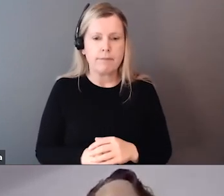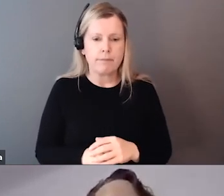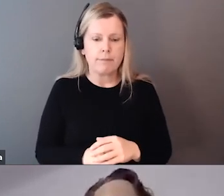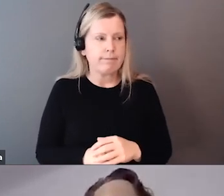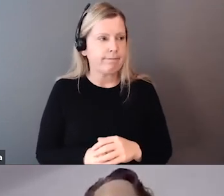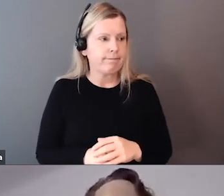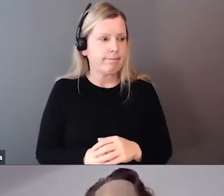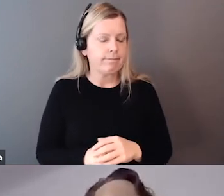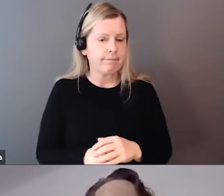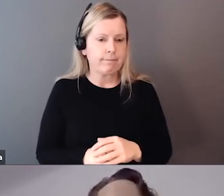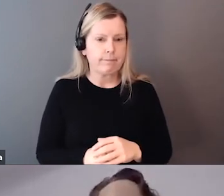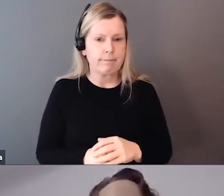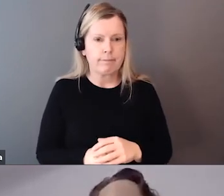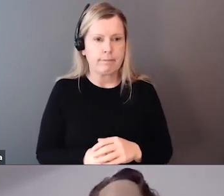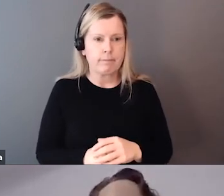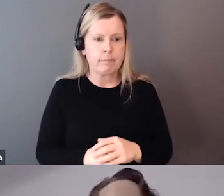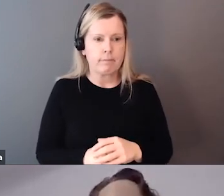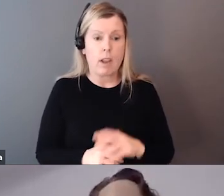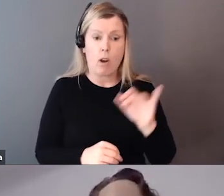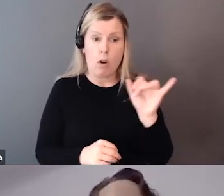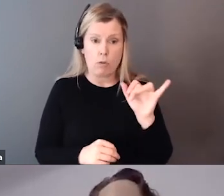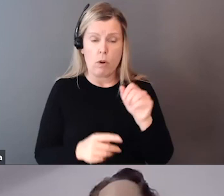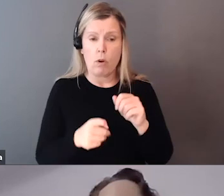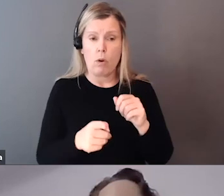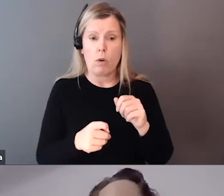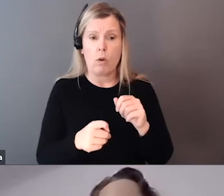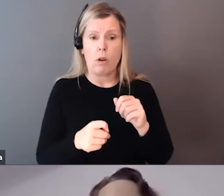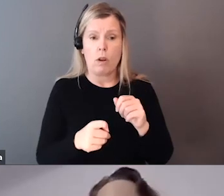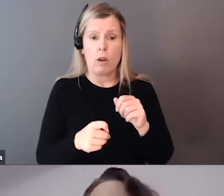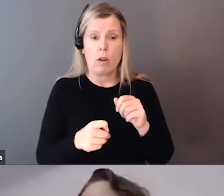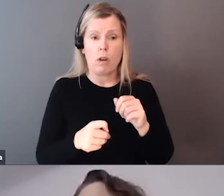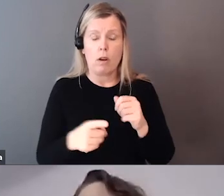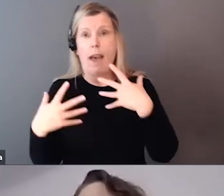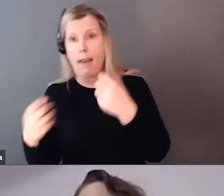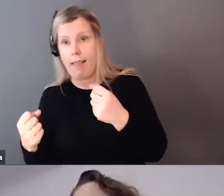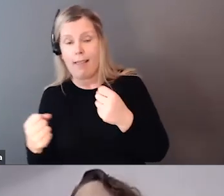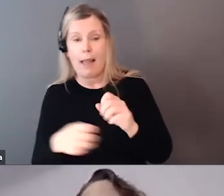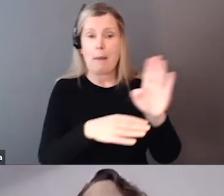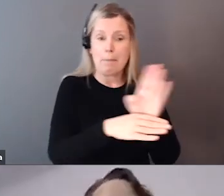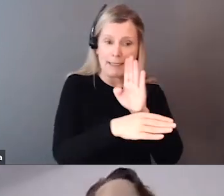And then also that the business side of return to work does exert an influence on the return